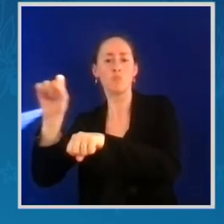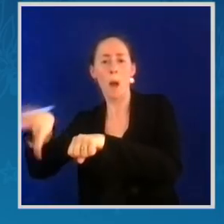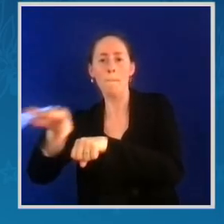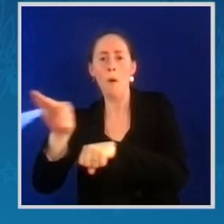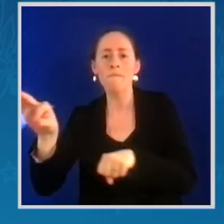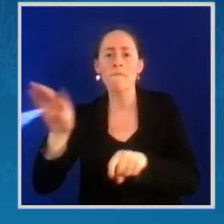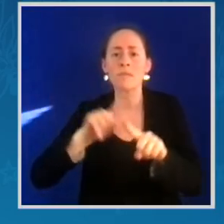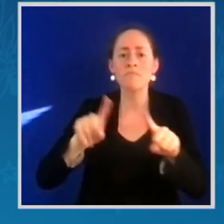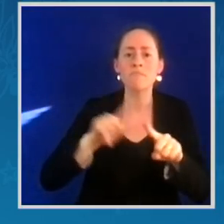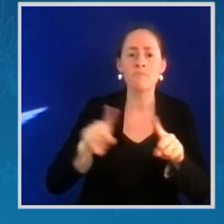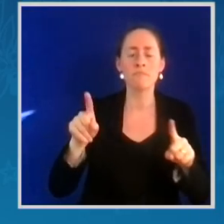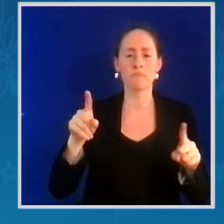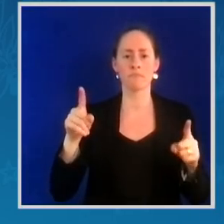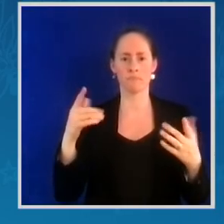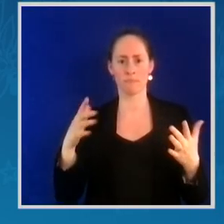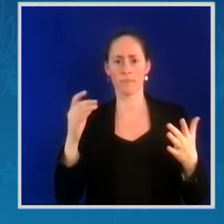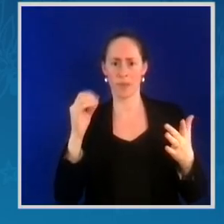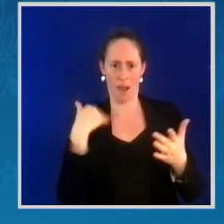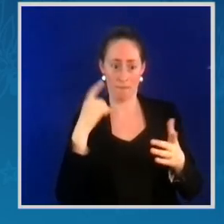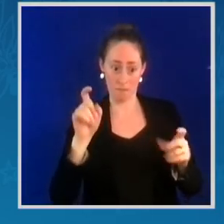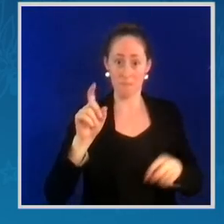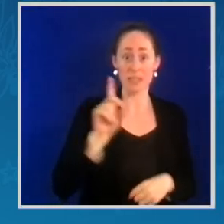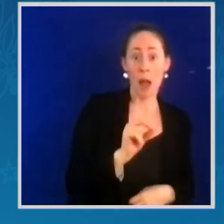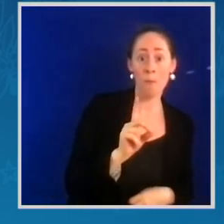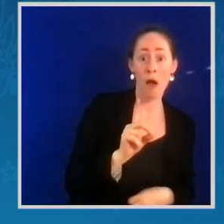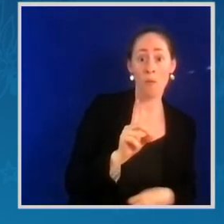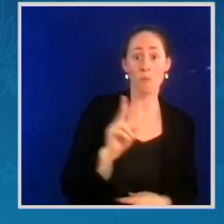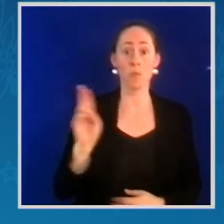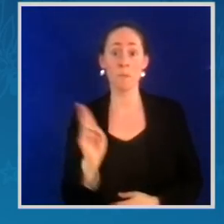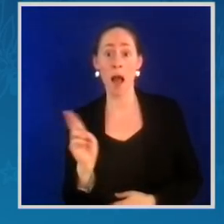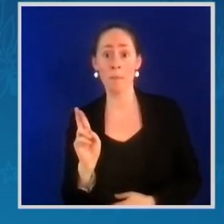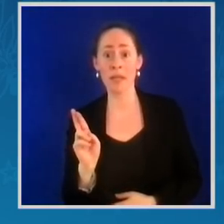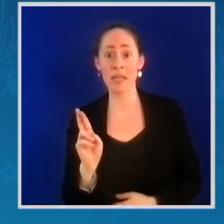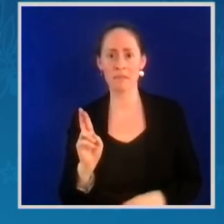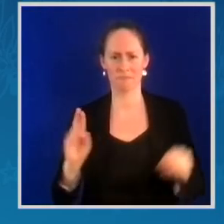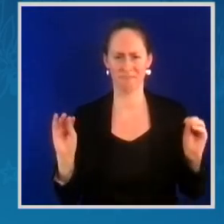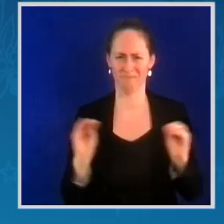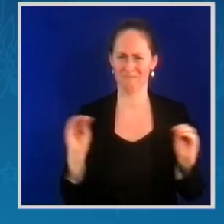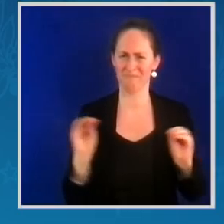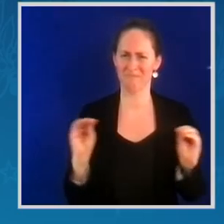So, we're going to keep pushing for what we need to do to push back